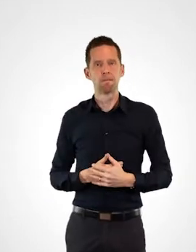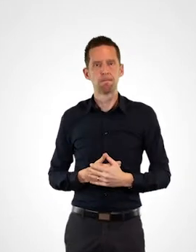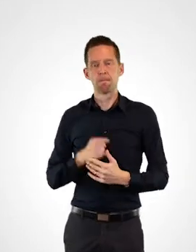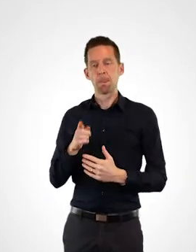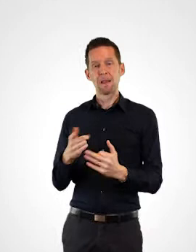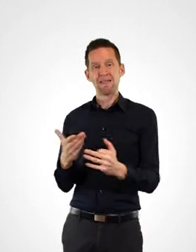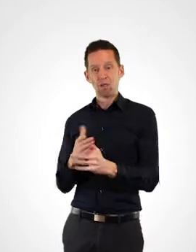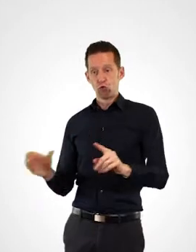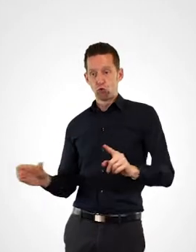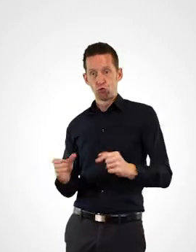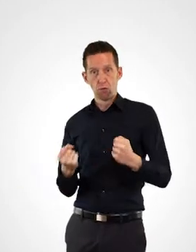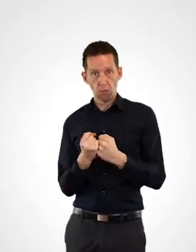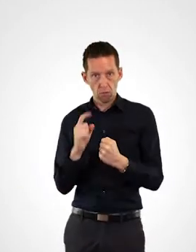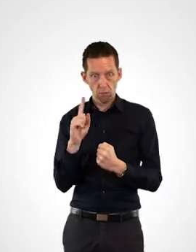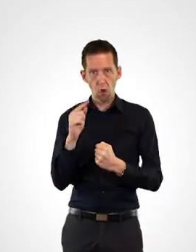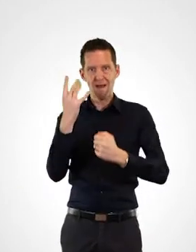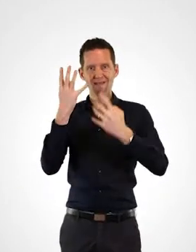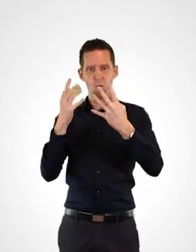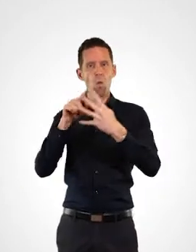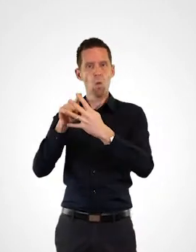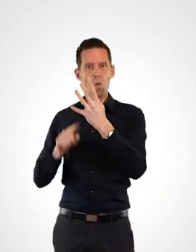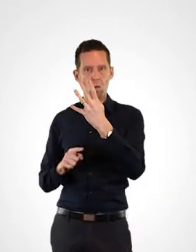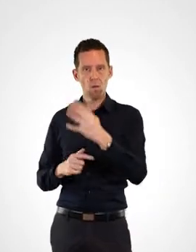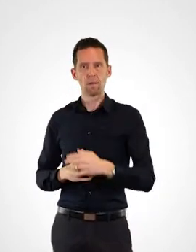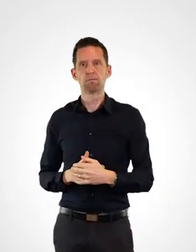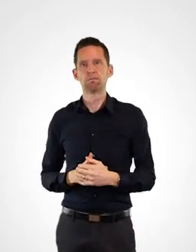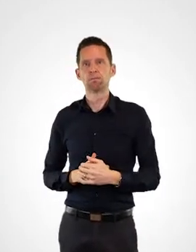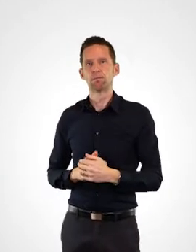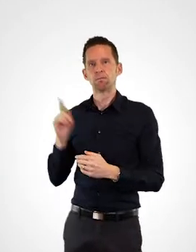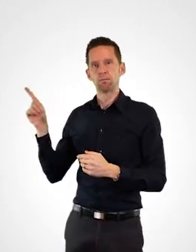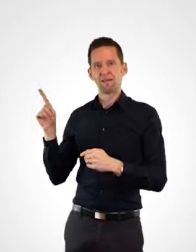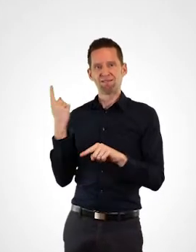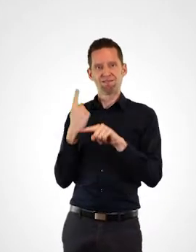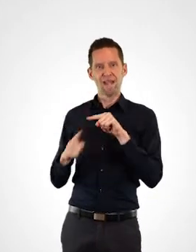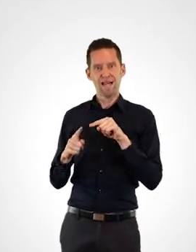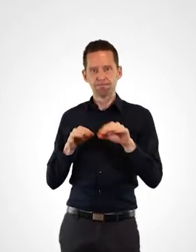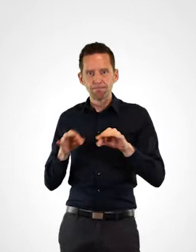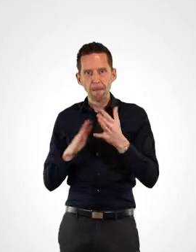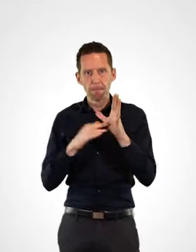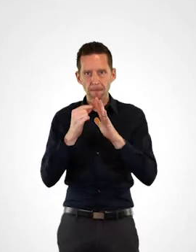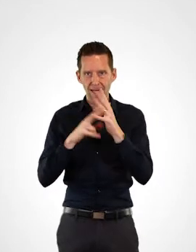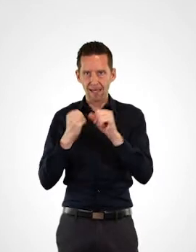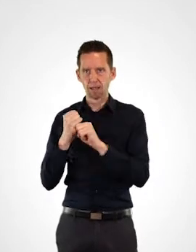The intervention itself then consists of four components - fast mapping,